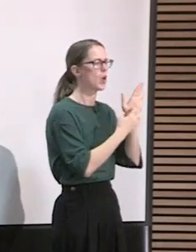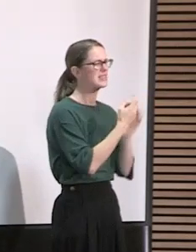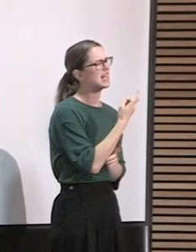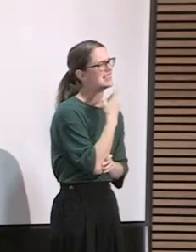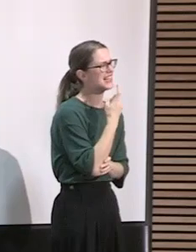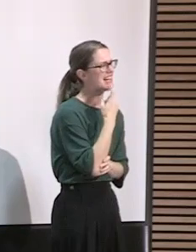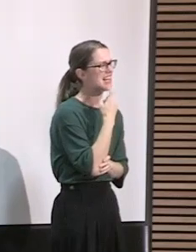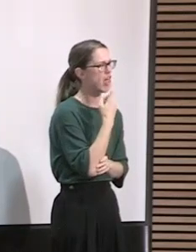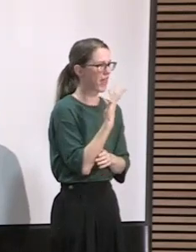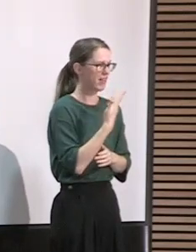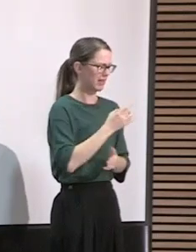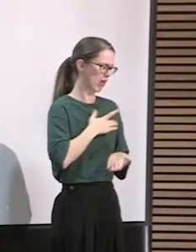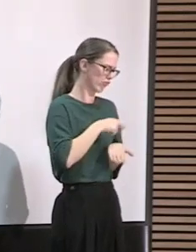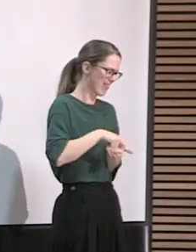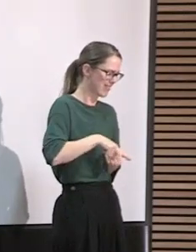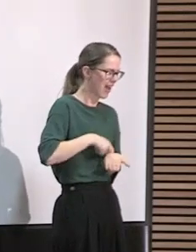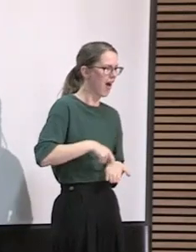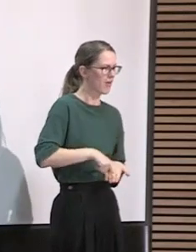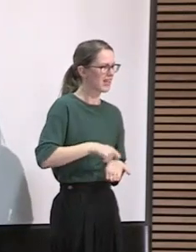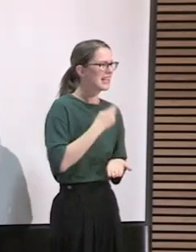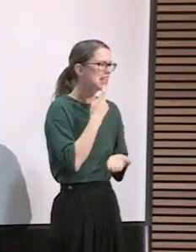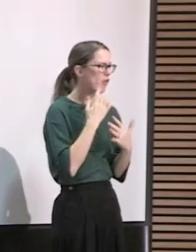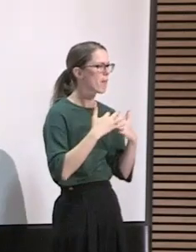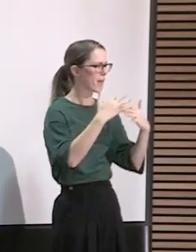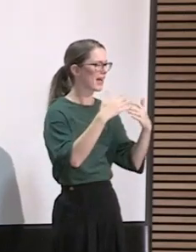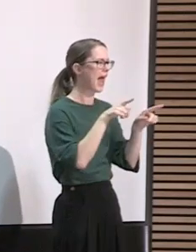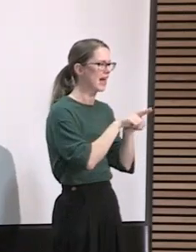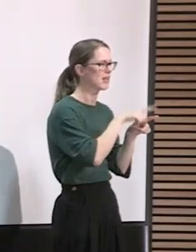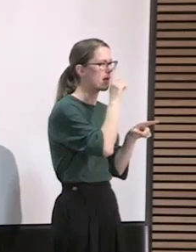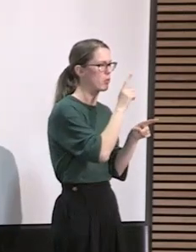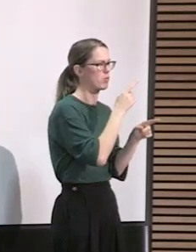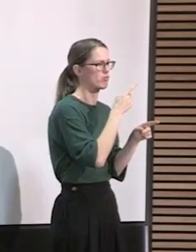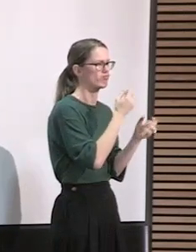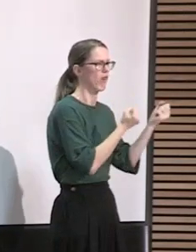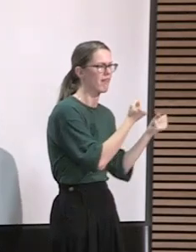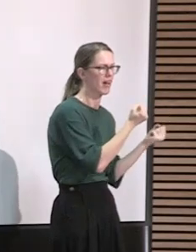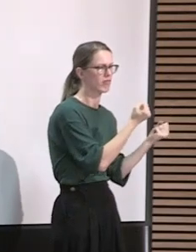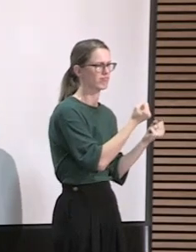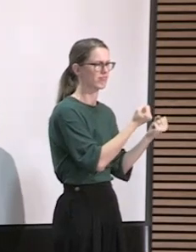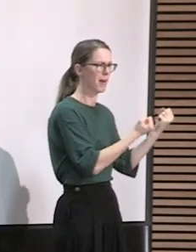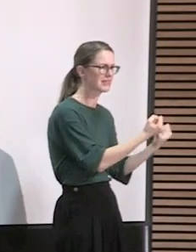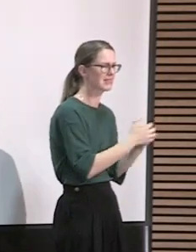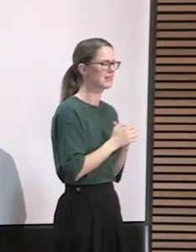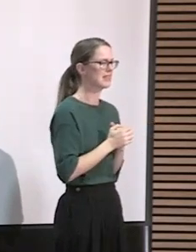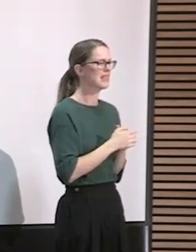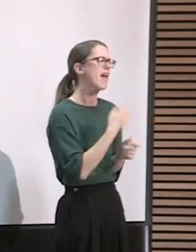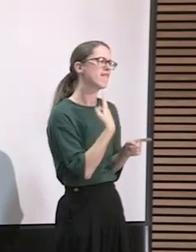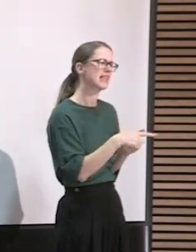looking for. So we consider that QR codes are less burdensome than a physical recordkeeping for the public